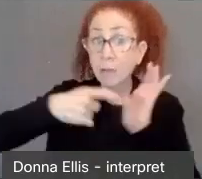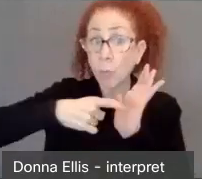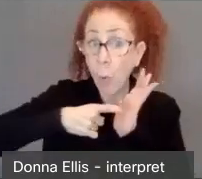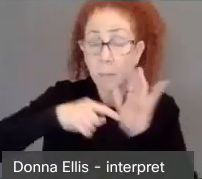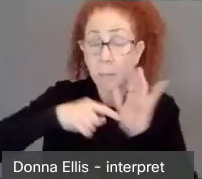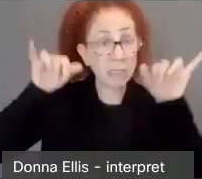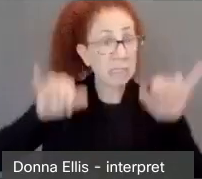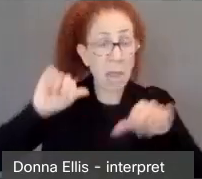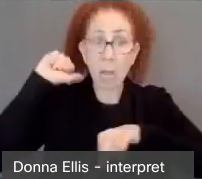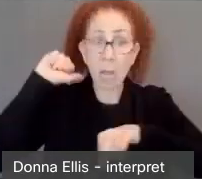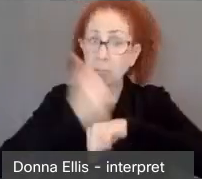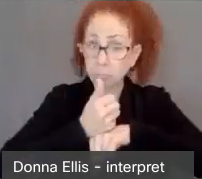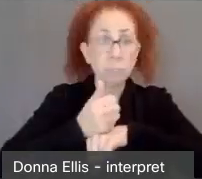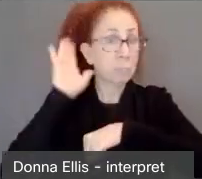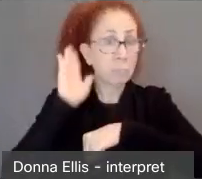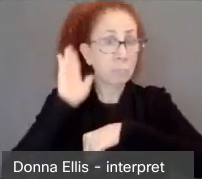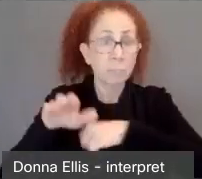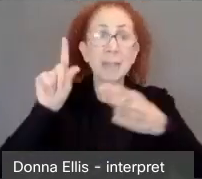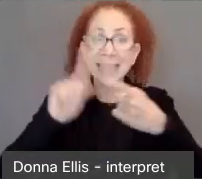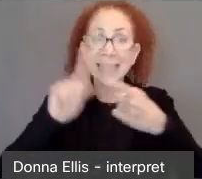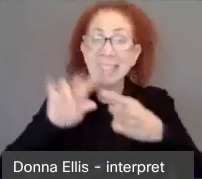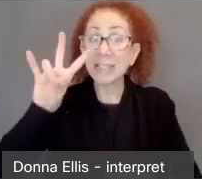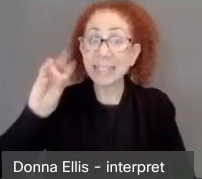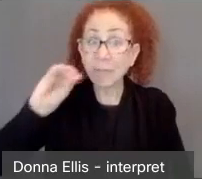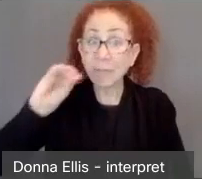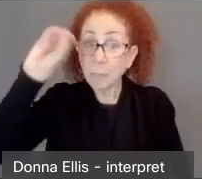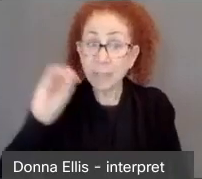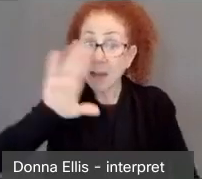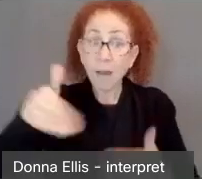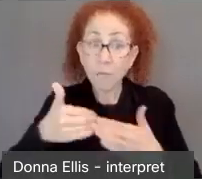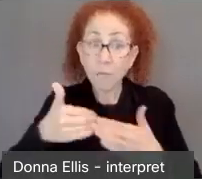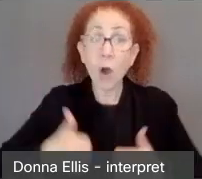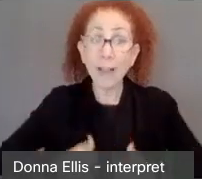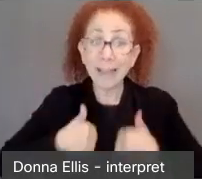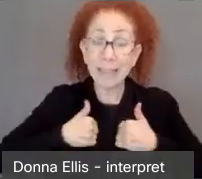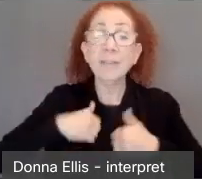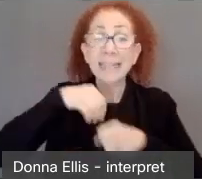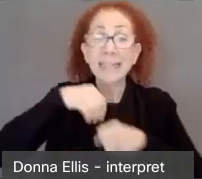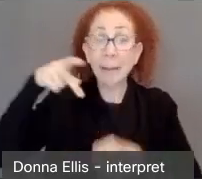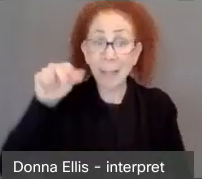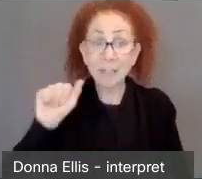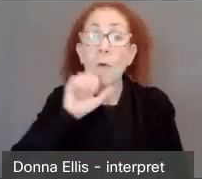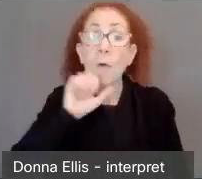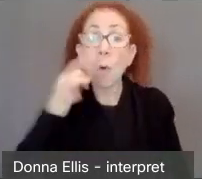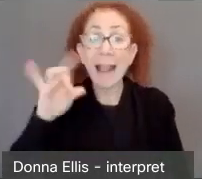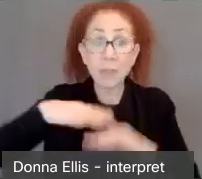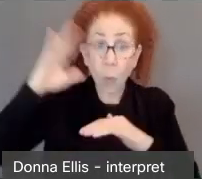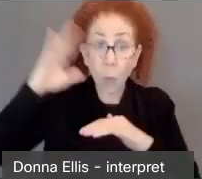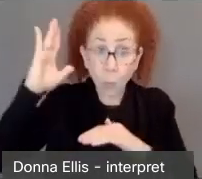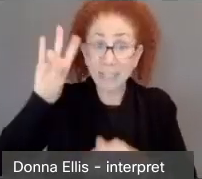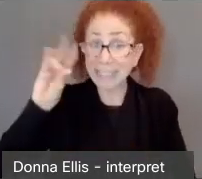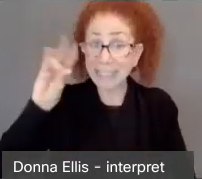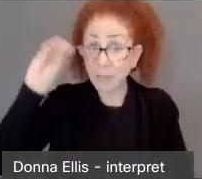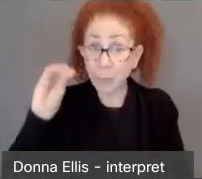in effect until 70% of Pennsylvanians 18 years of age and older are fully vaccinated.